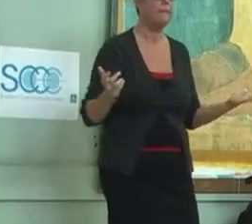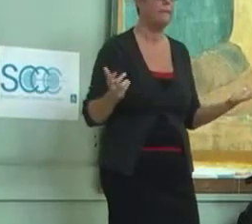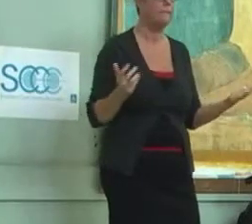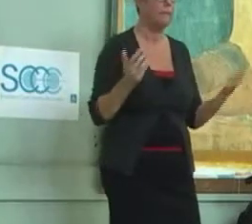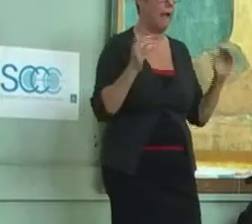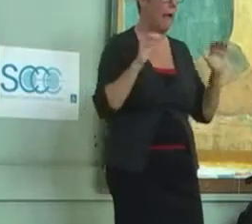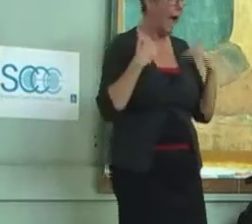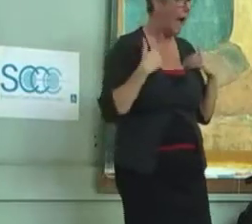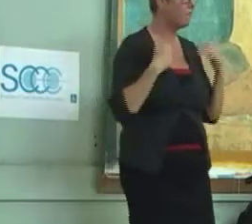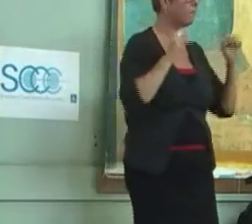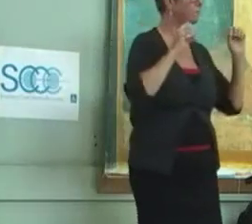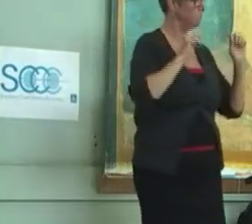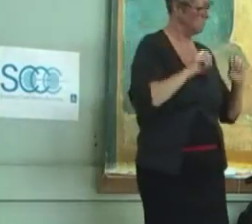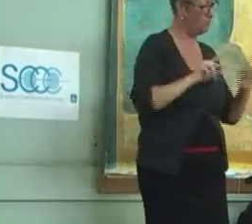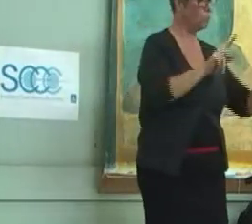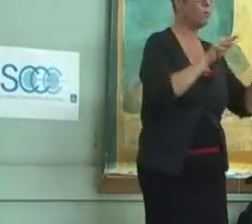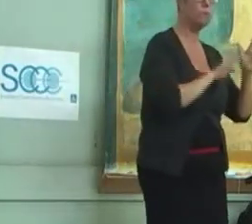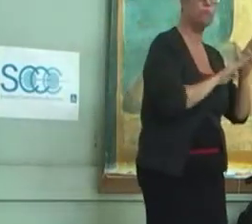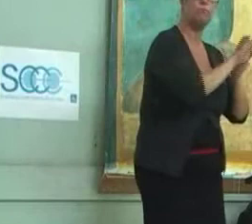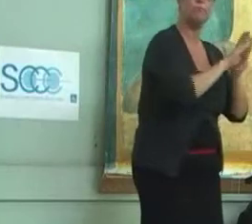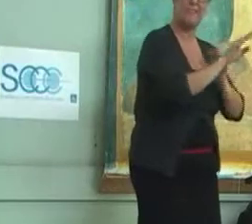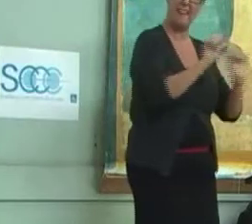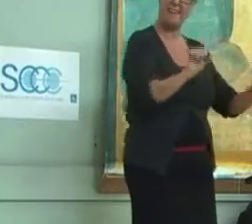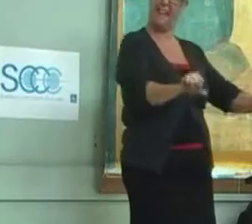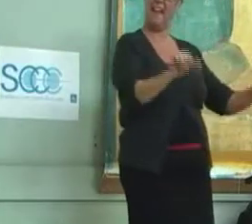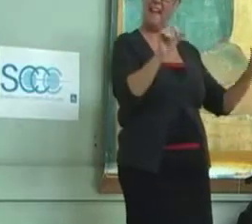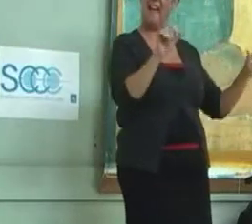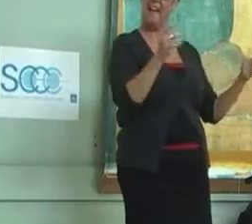if they want and can successfully seek employment.